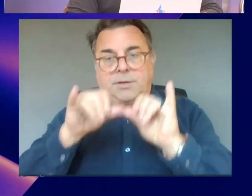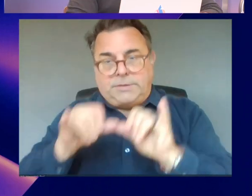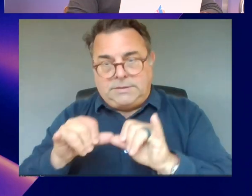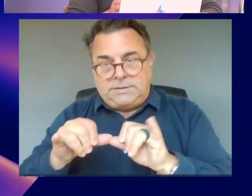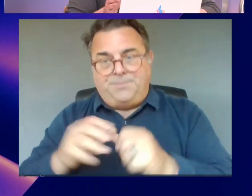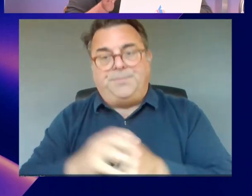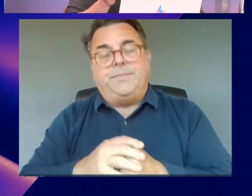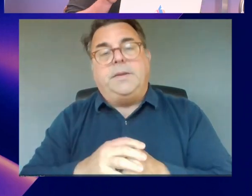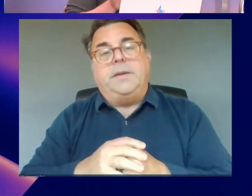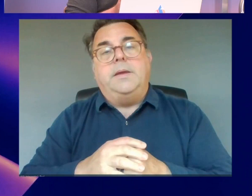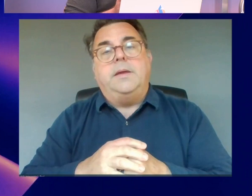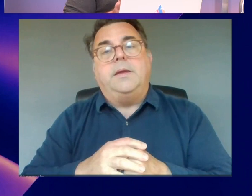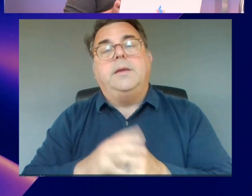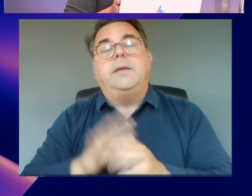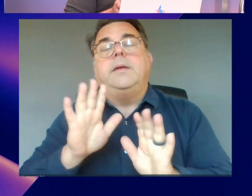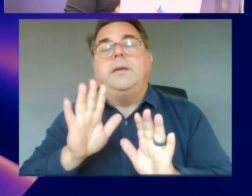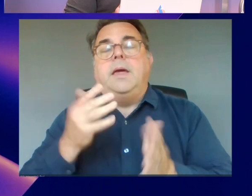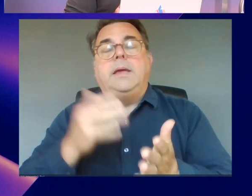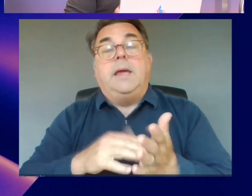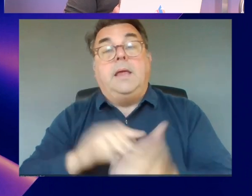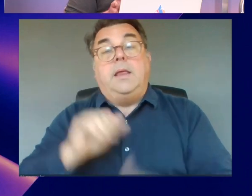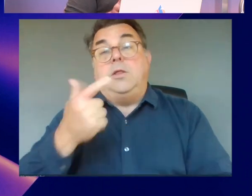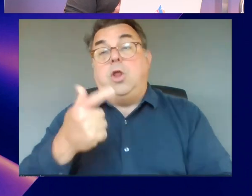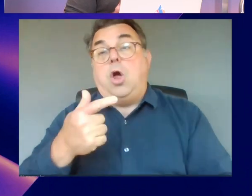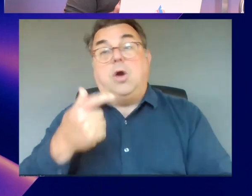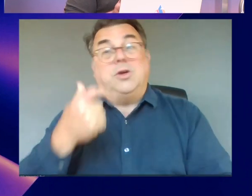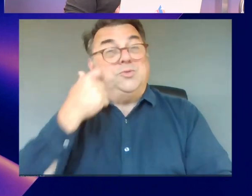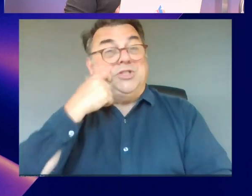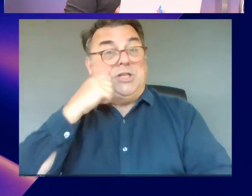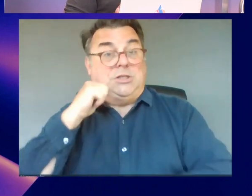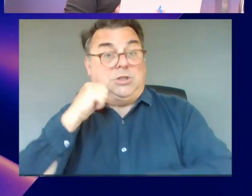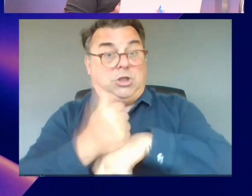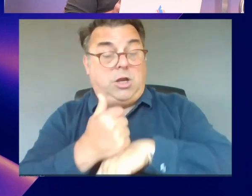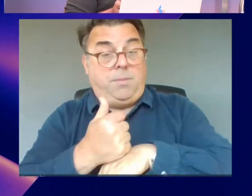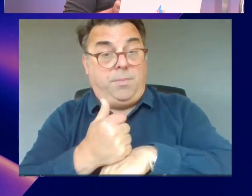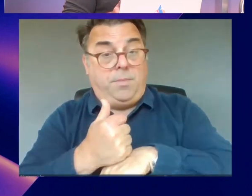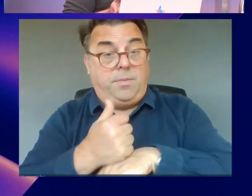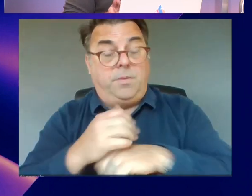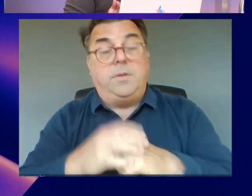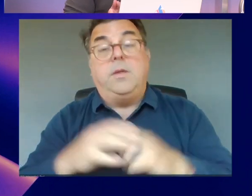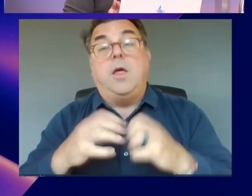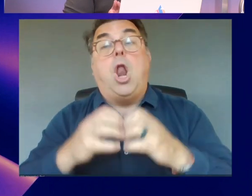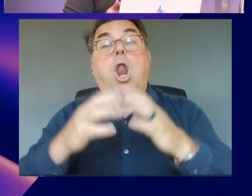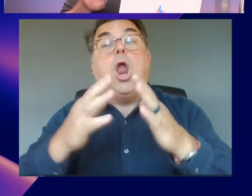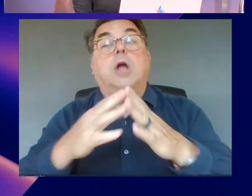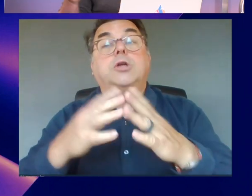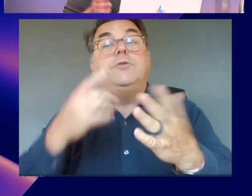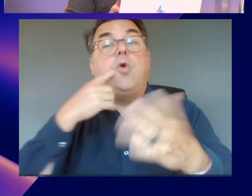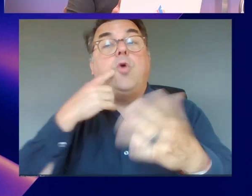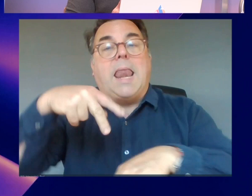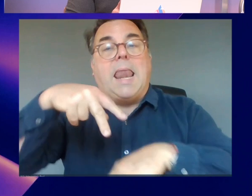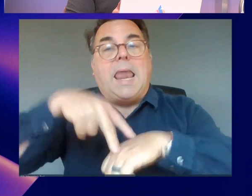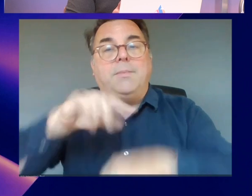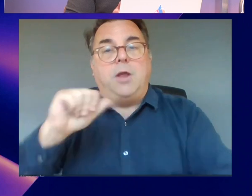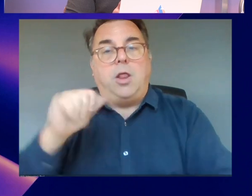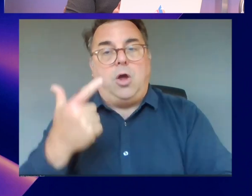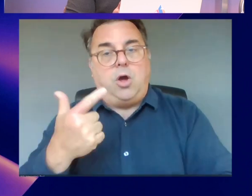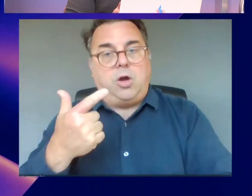And again, this logs feature that we launched today, I wanna emphasize right now it's launched for Lambda logs. Again, going back to your question over there.